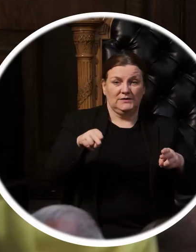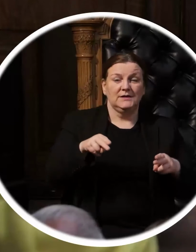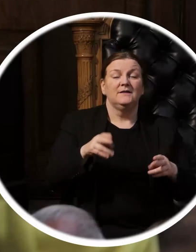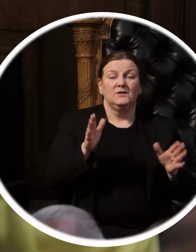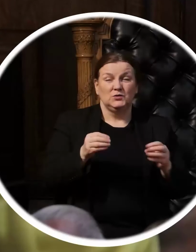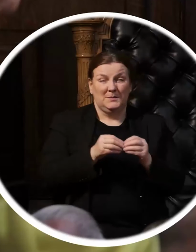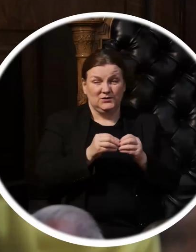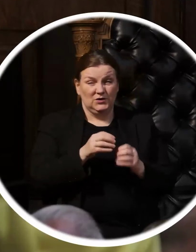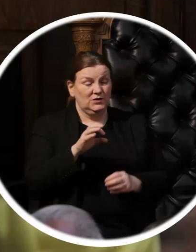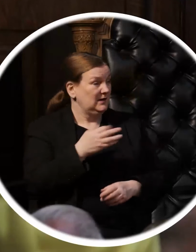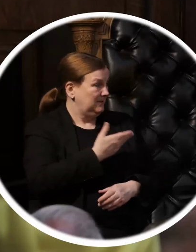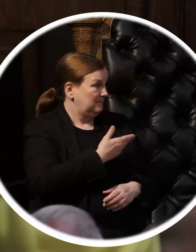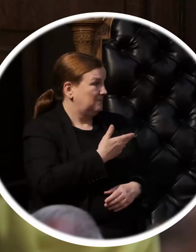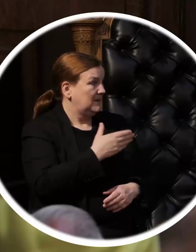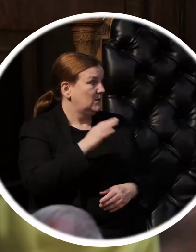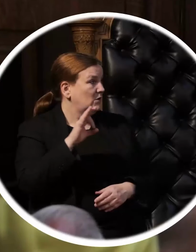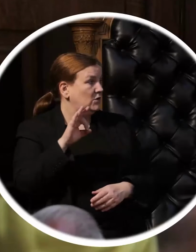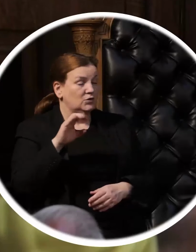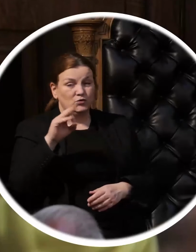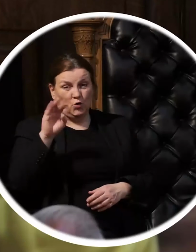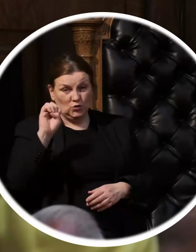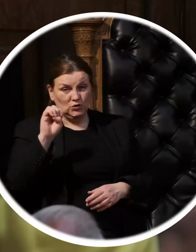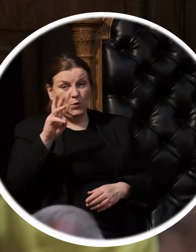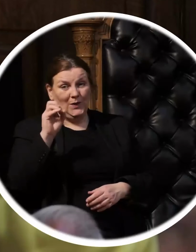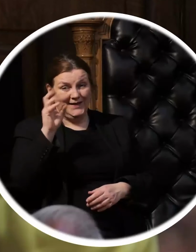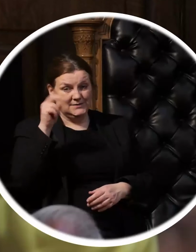George Wilkinson also designed Harcourt Street Station.